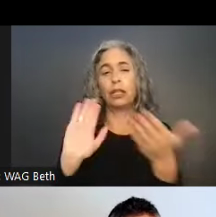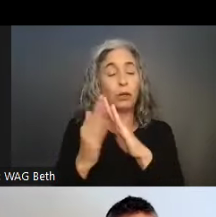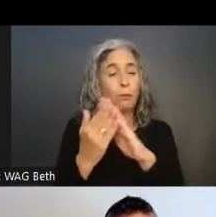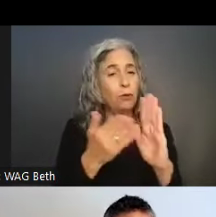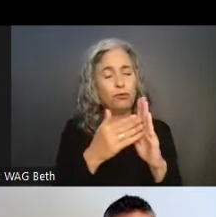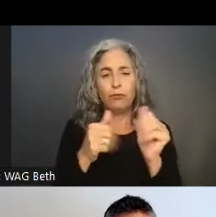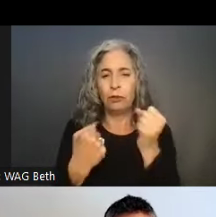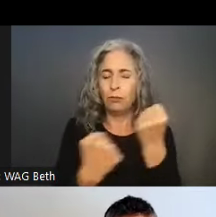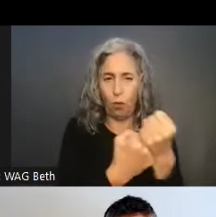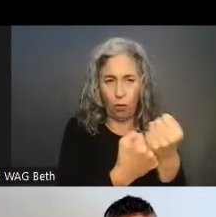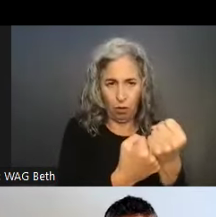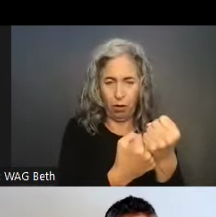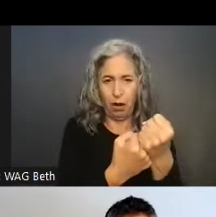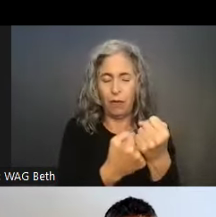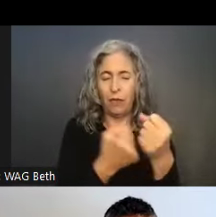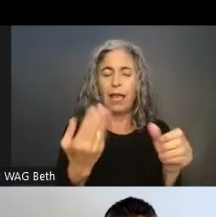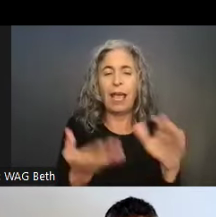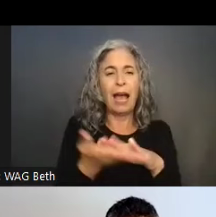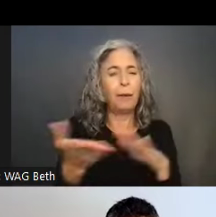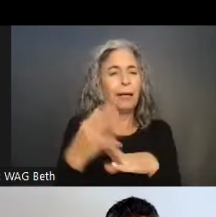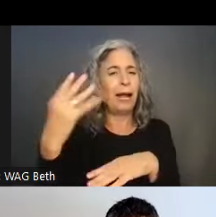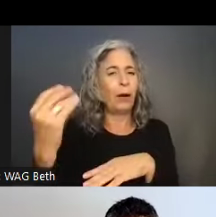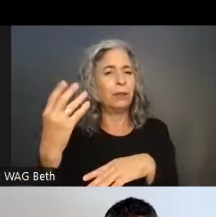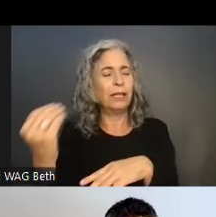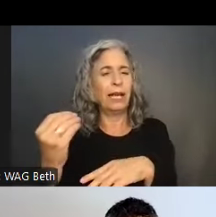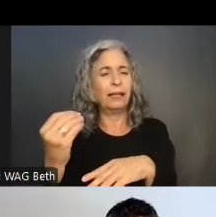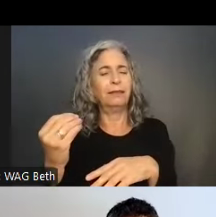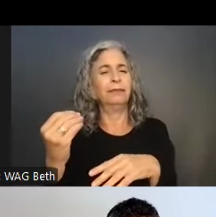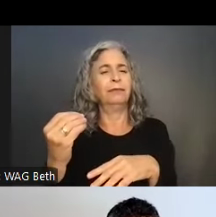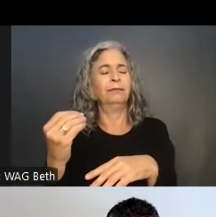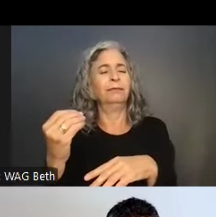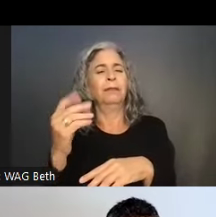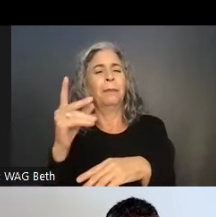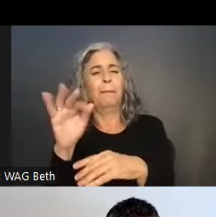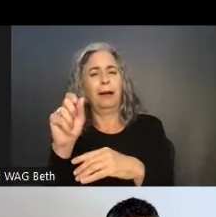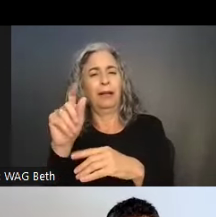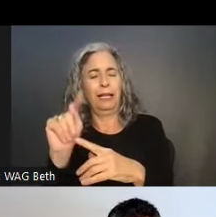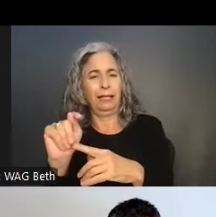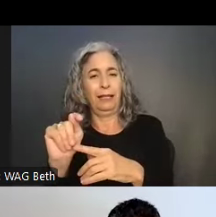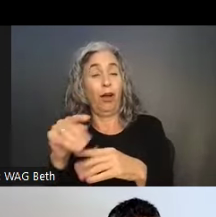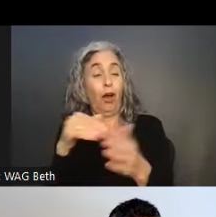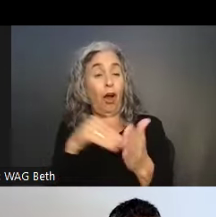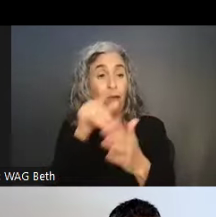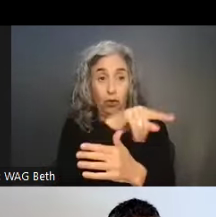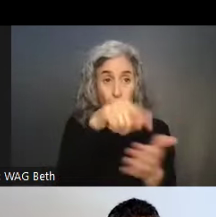operate outside of the traditional market based software that you often pay for either with money